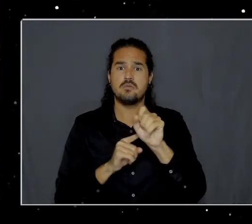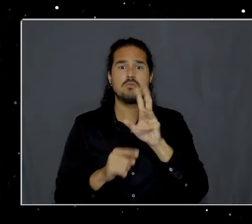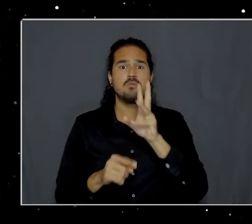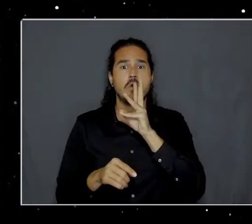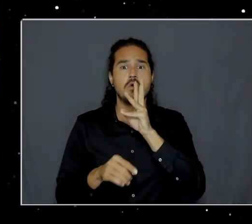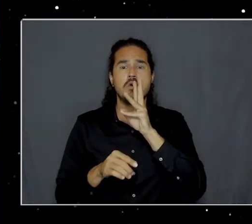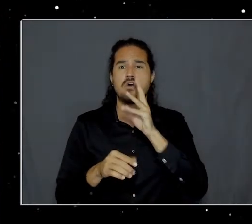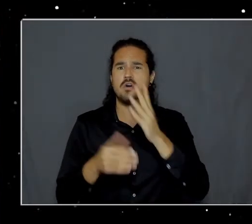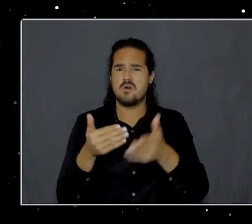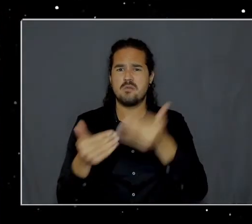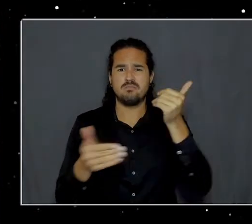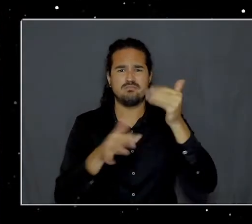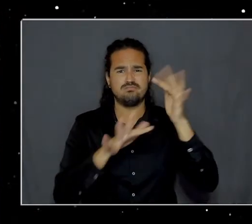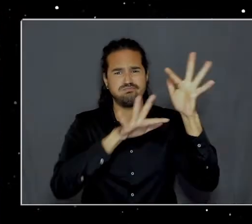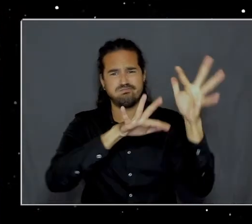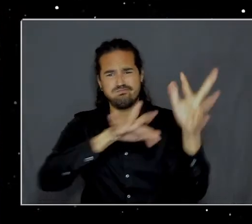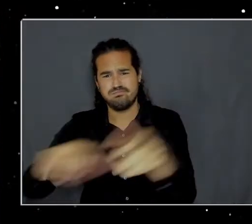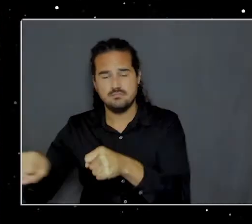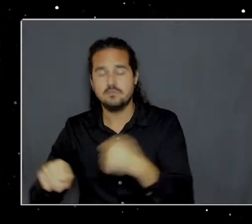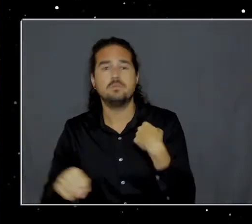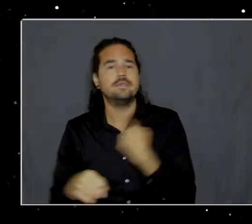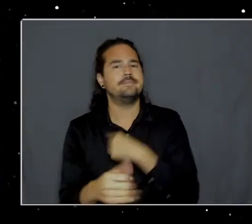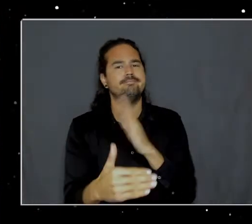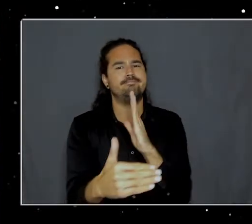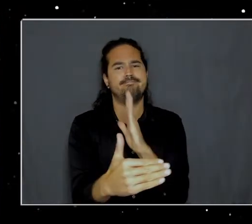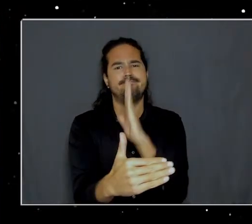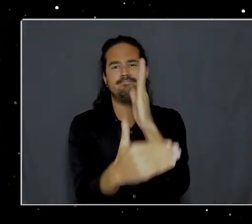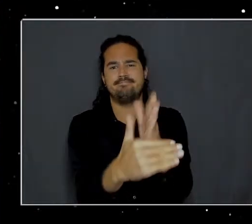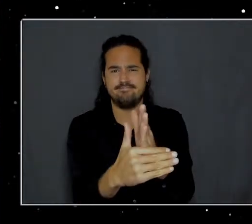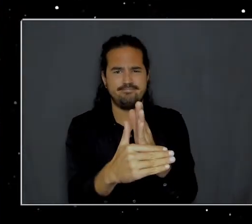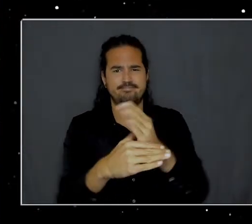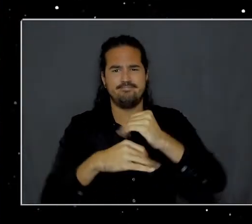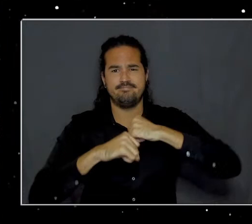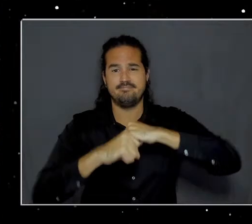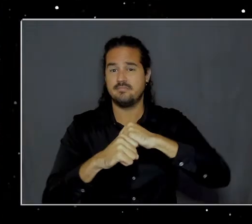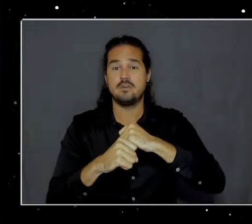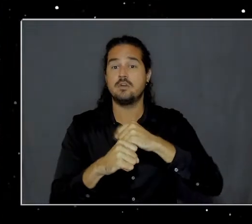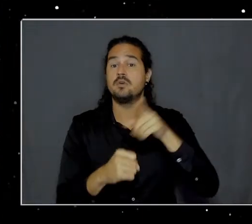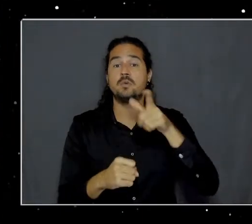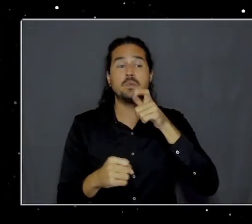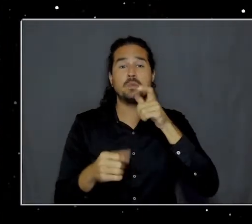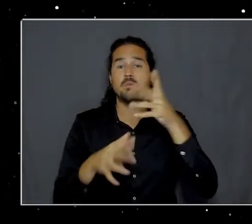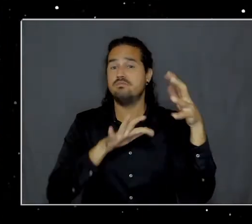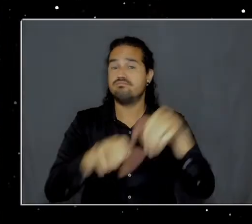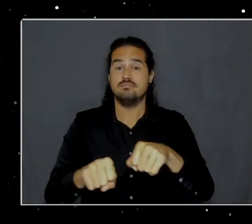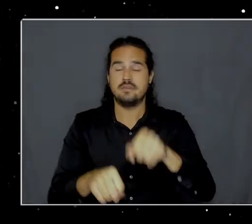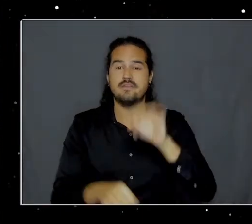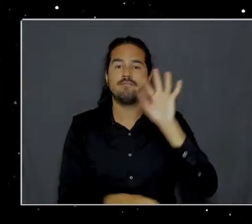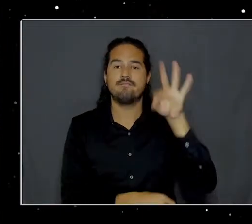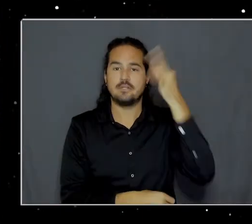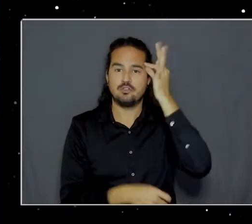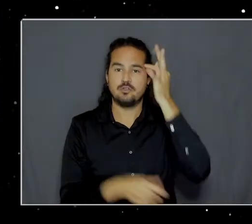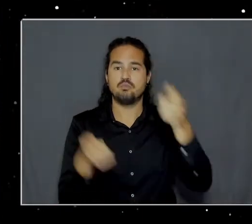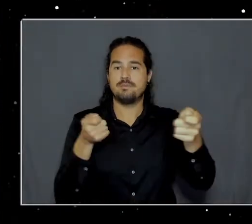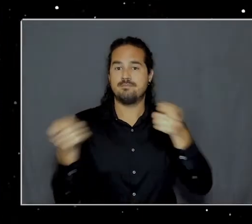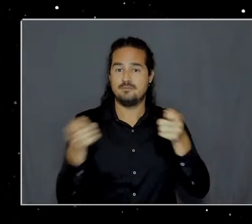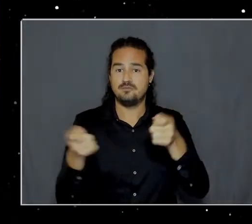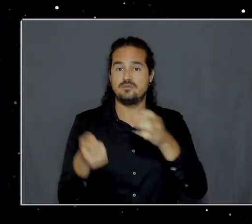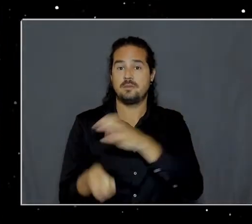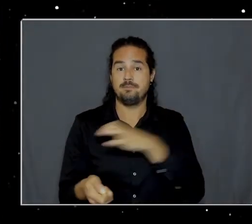AGAIN, AND WE SIGNED ON AS INTERVENERS IN THE FEDERAL